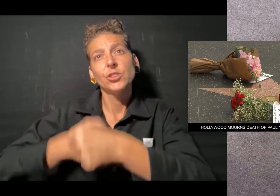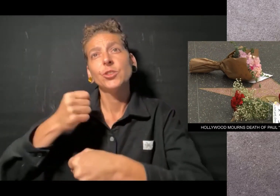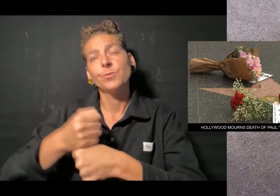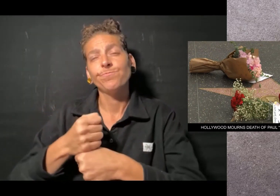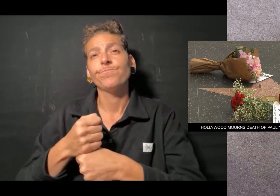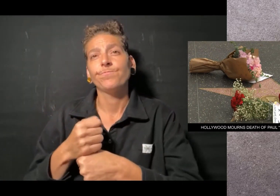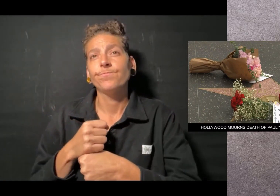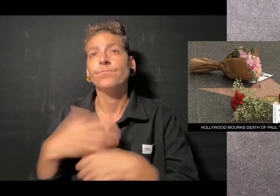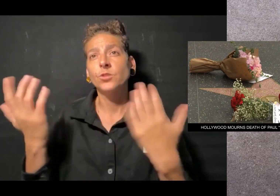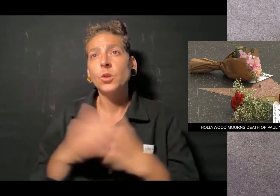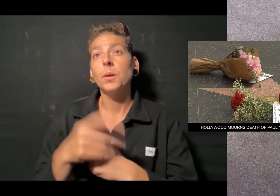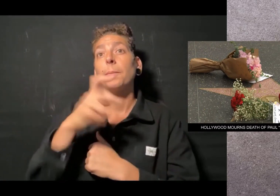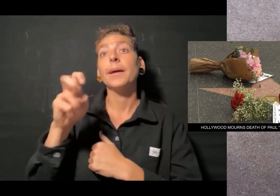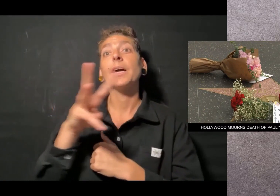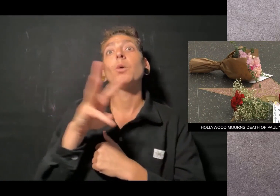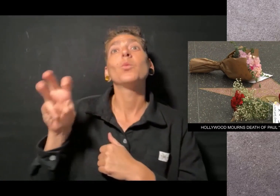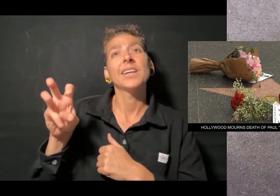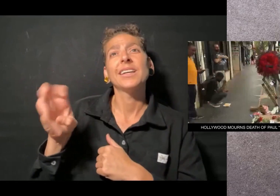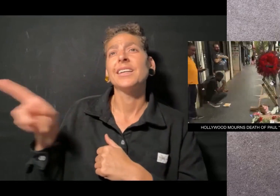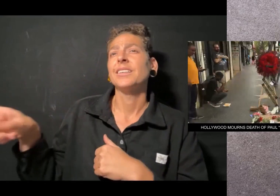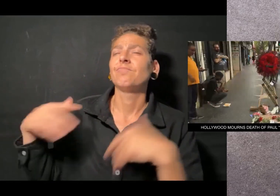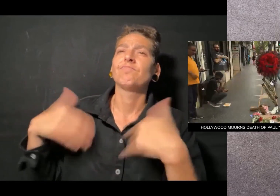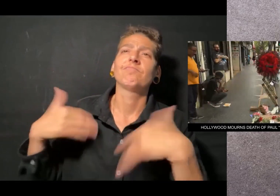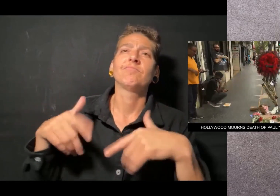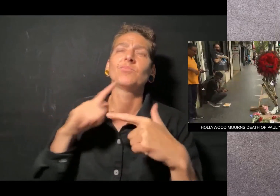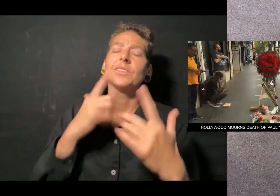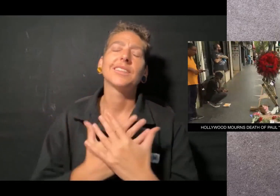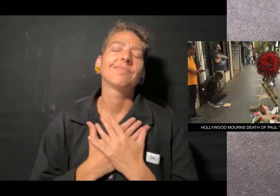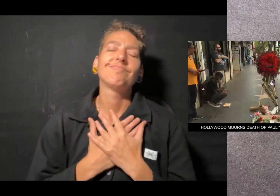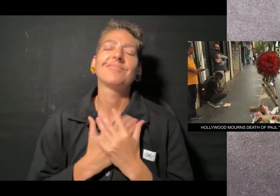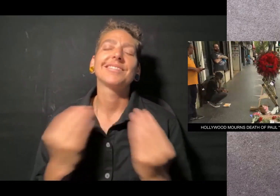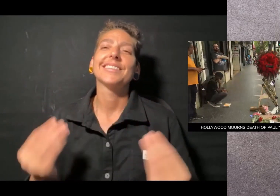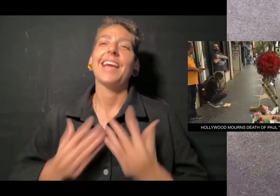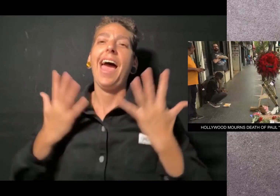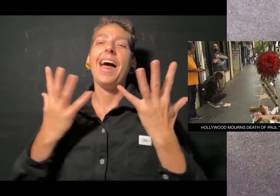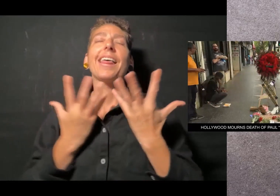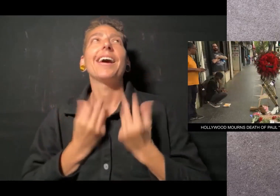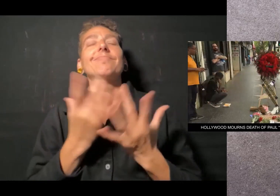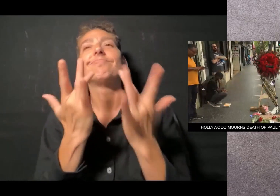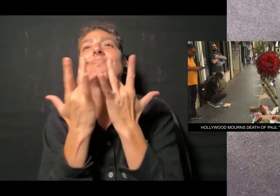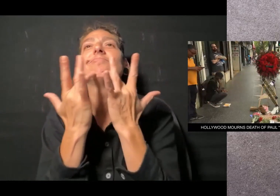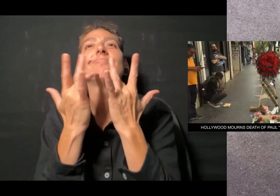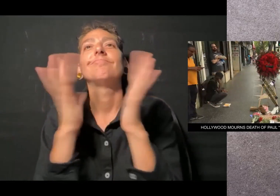the post said the beloved actor privately fought cancer for years as Pee-wee Herman